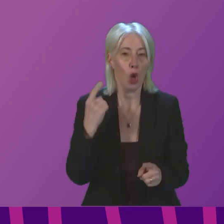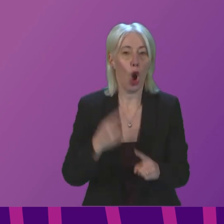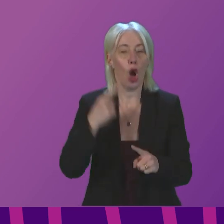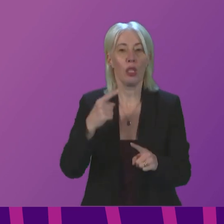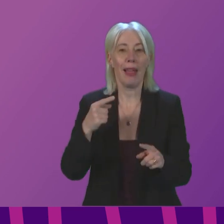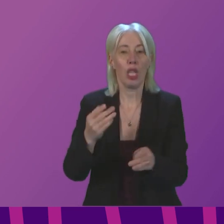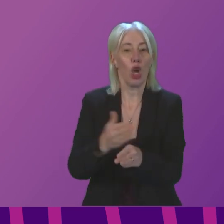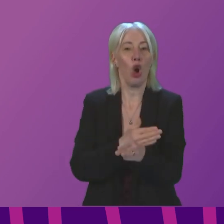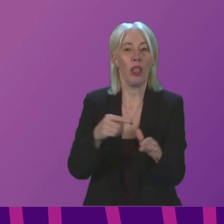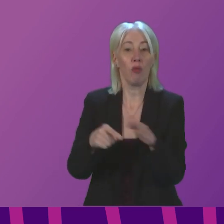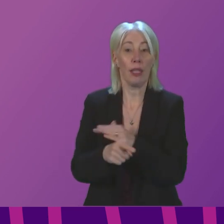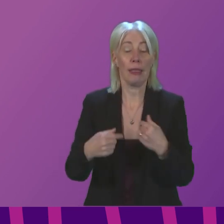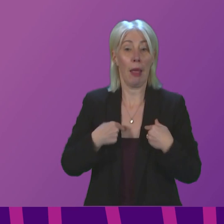My Government did not introduce the previous automatic early release arrangements, but